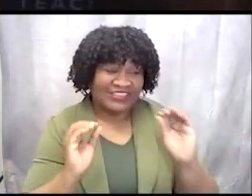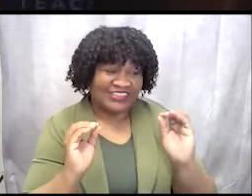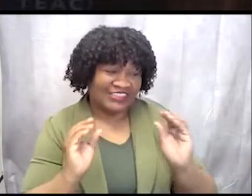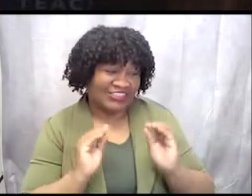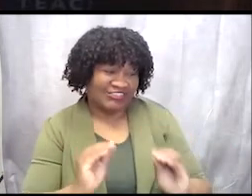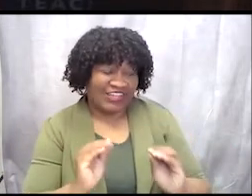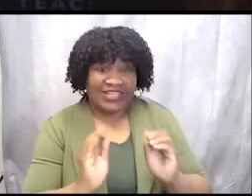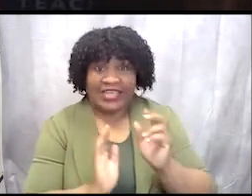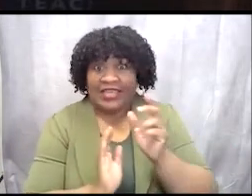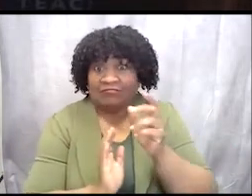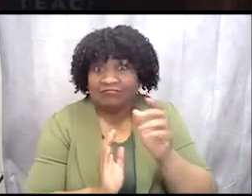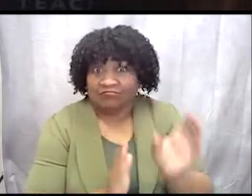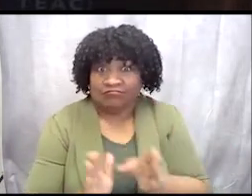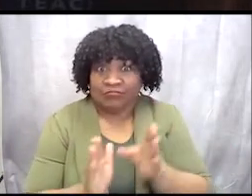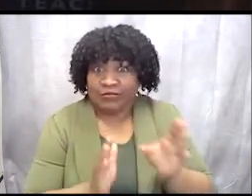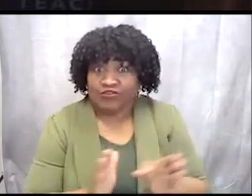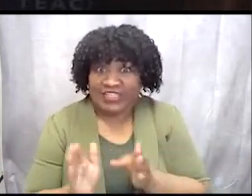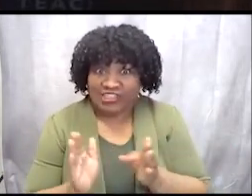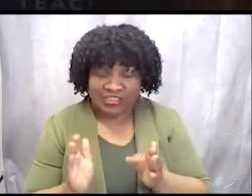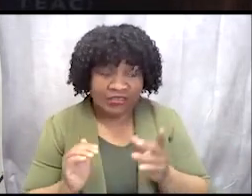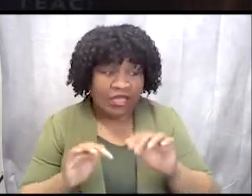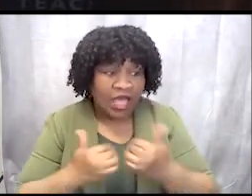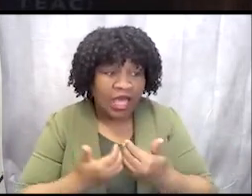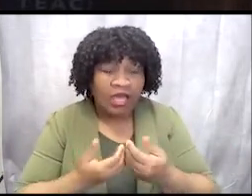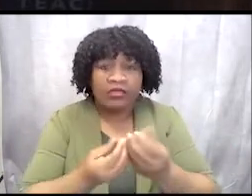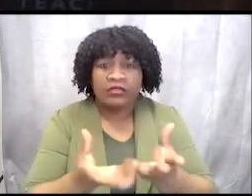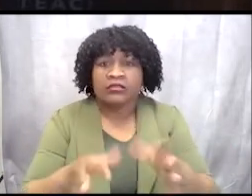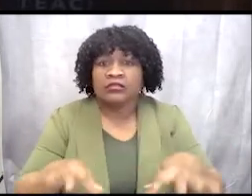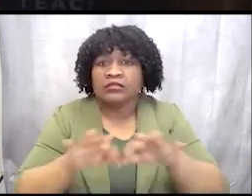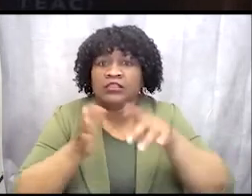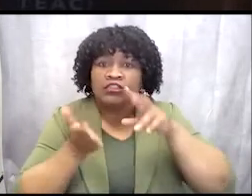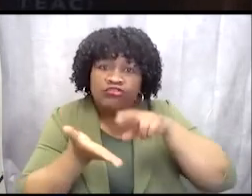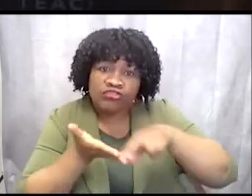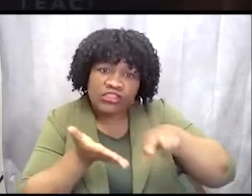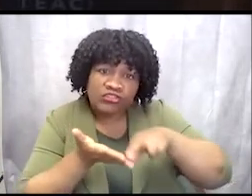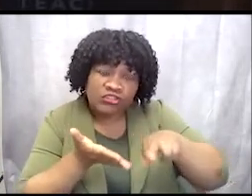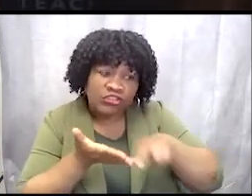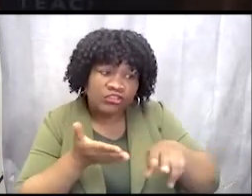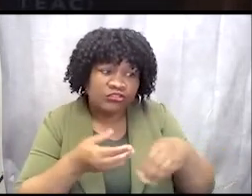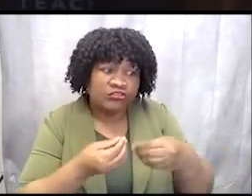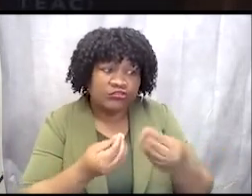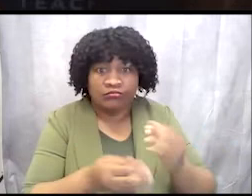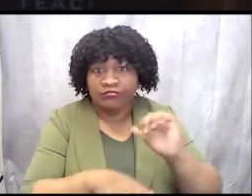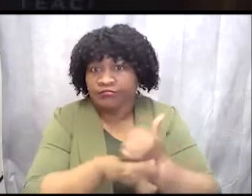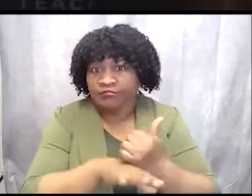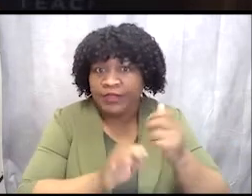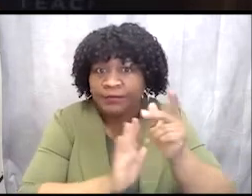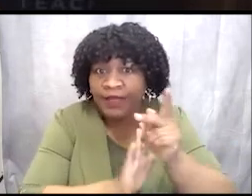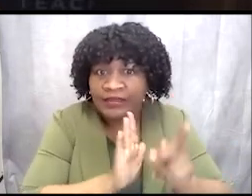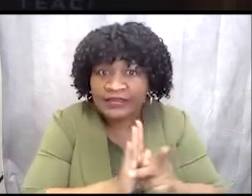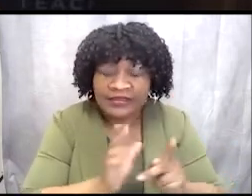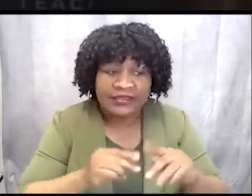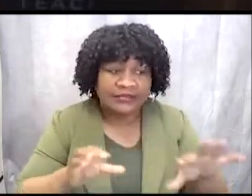and principal preparation by contributing key research to inform policies and through active engagement